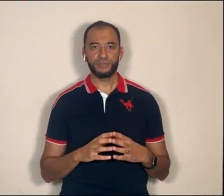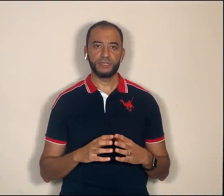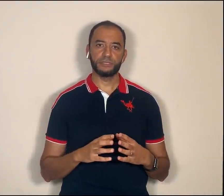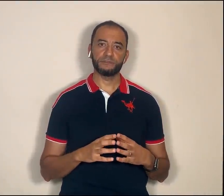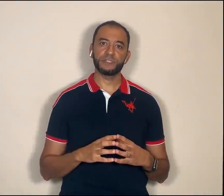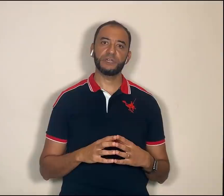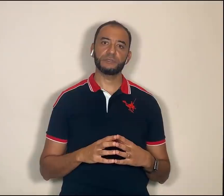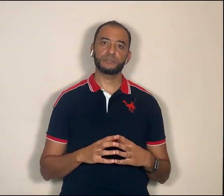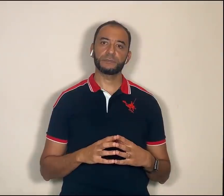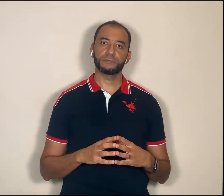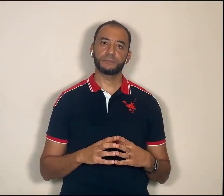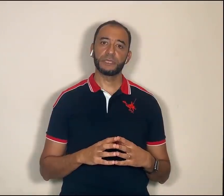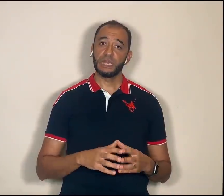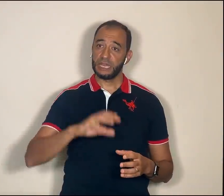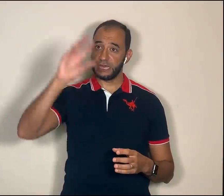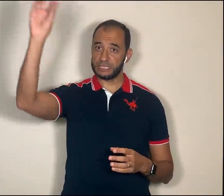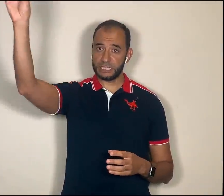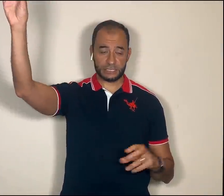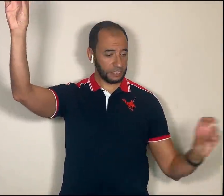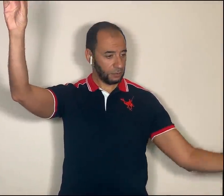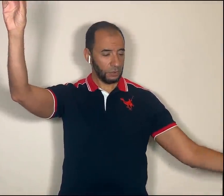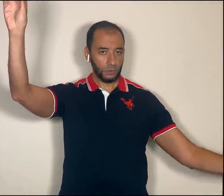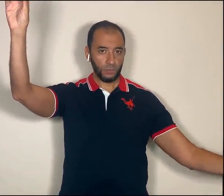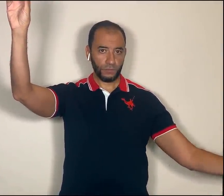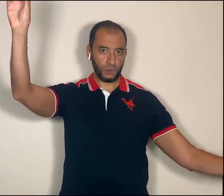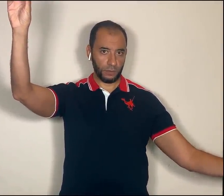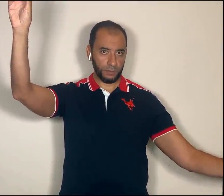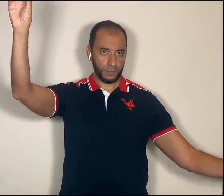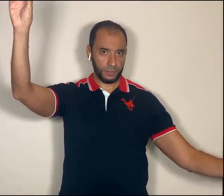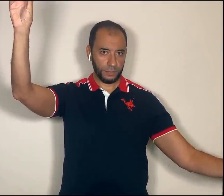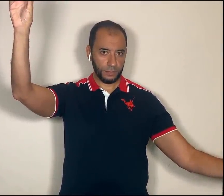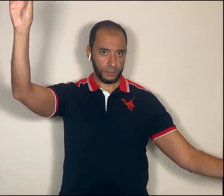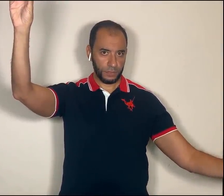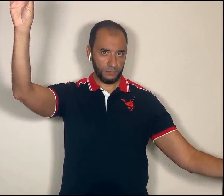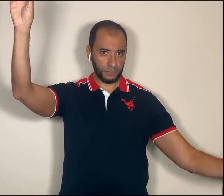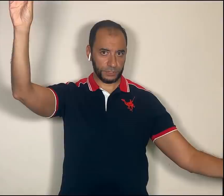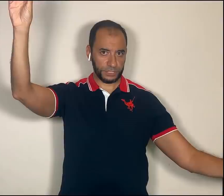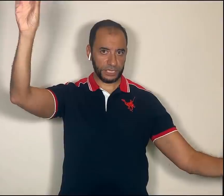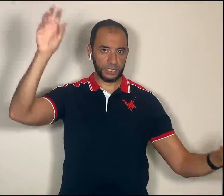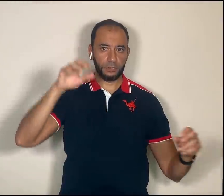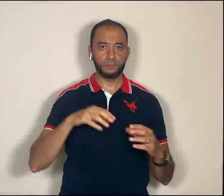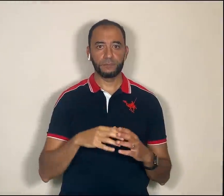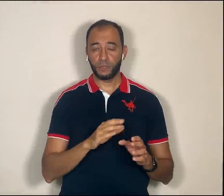trillions of cells exist from the first cell